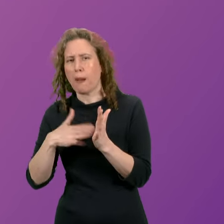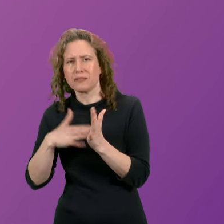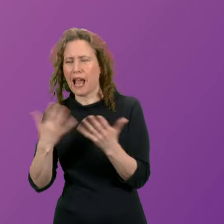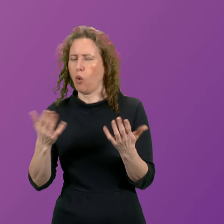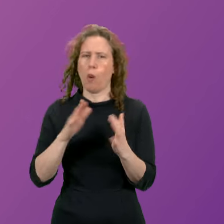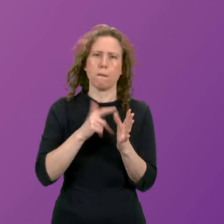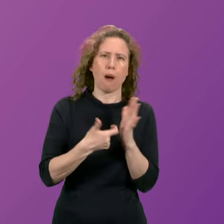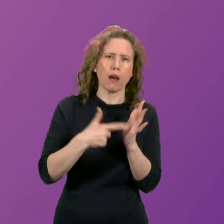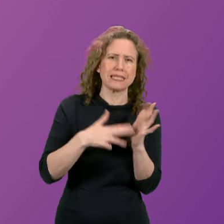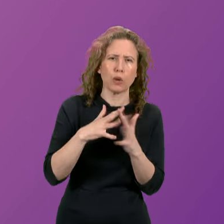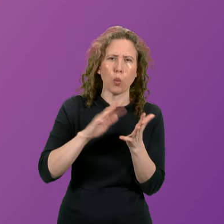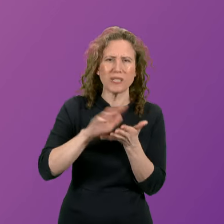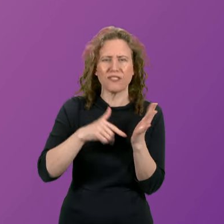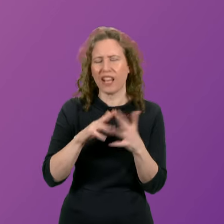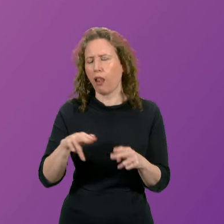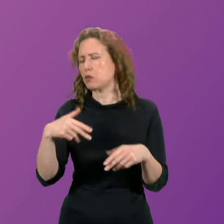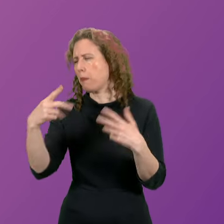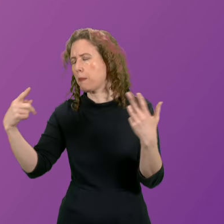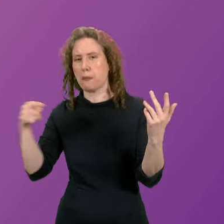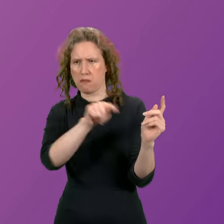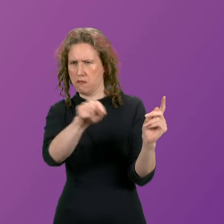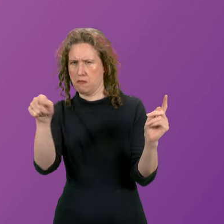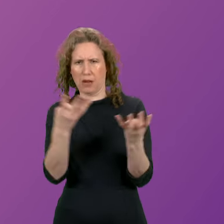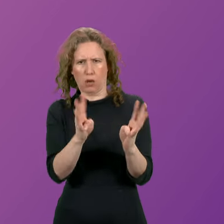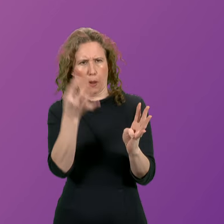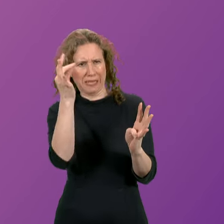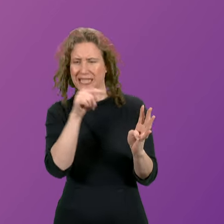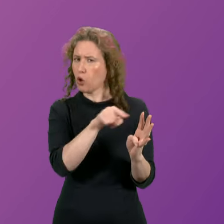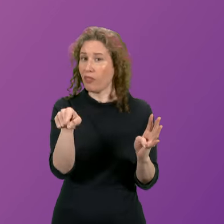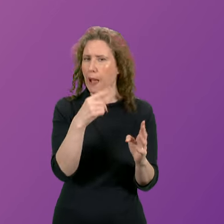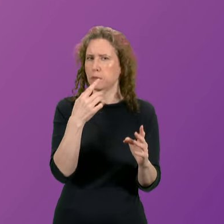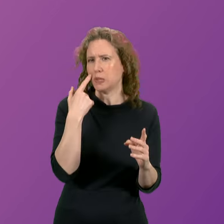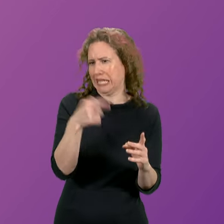Jackie Dunbar or Alasdair Allan who found Michael Matheson guilty—it was